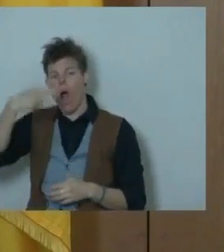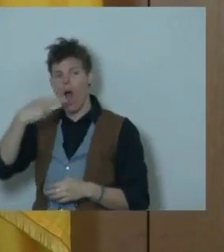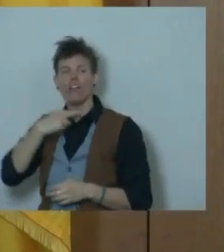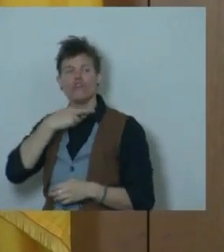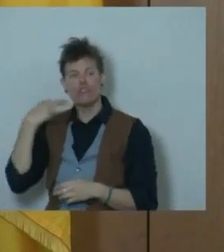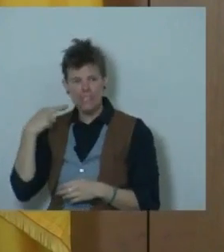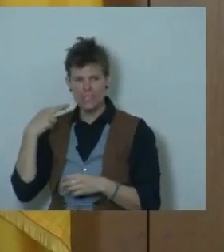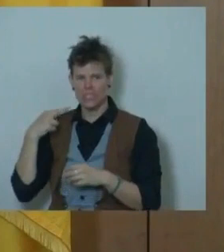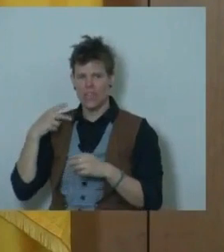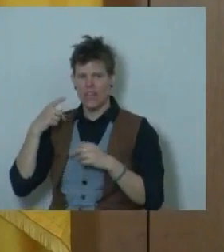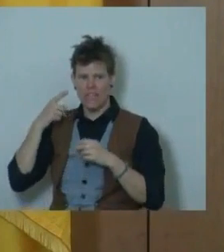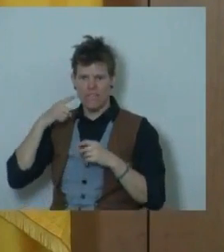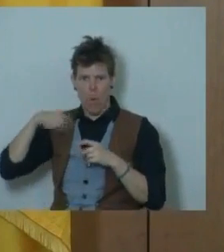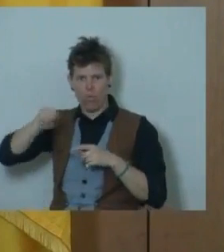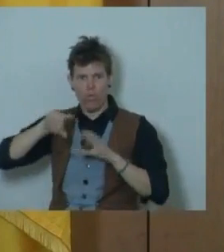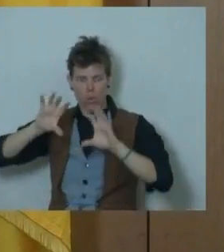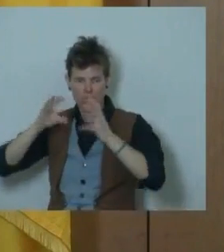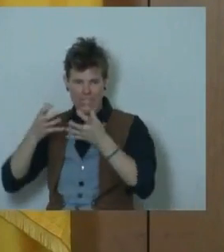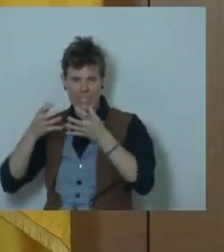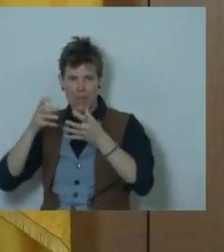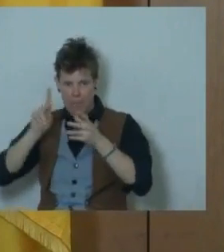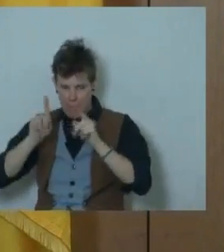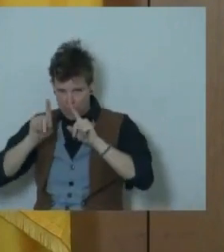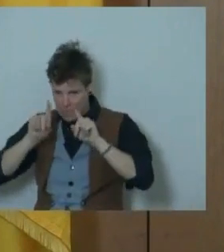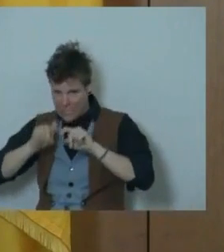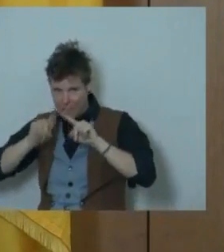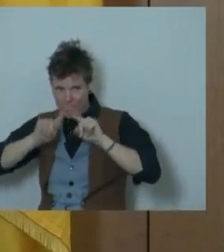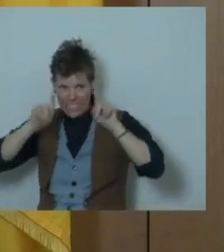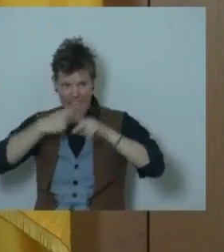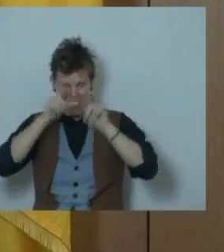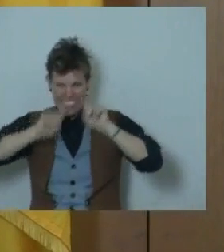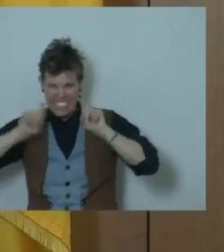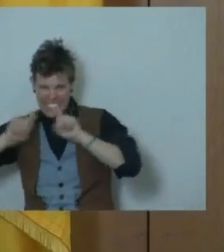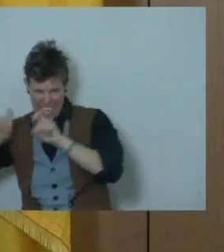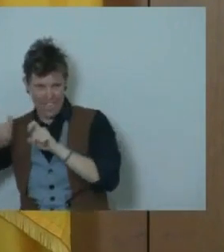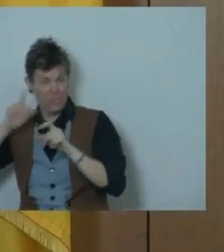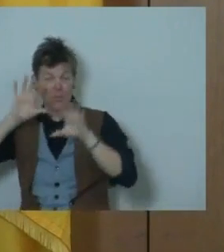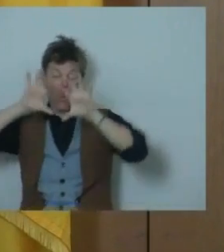WE ARE ALREADY SEEING WHAT I THINK ARE HIGH-STAKES, HIGH RISK FOR SEROLOGY TESTING.